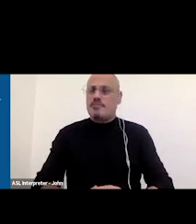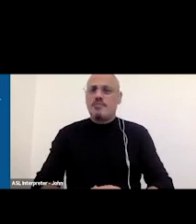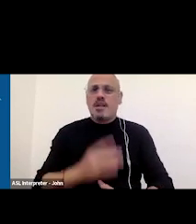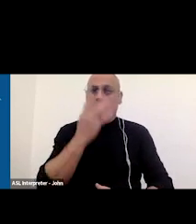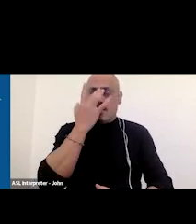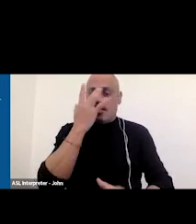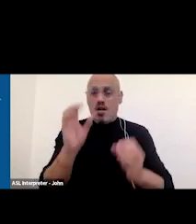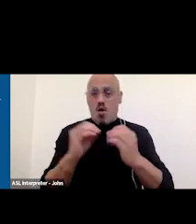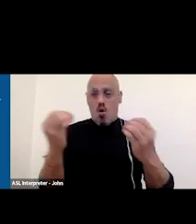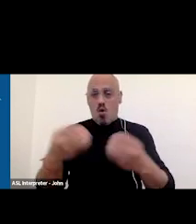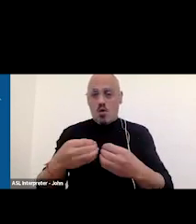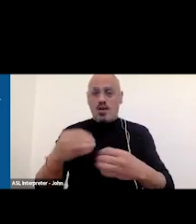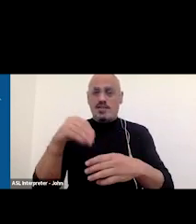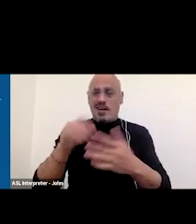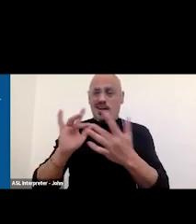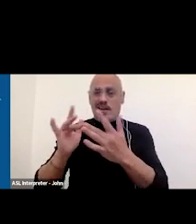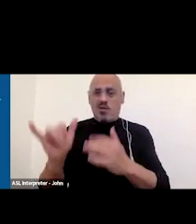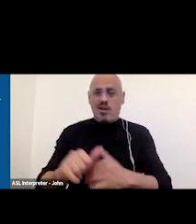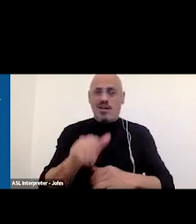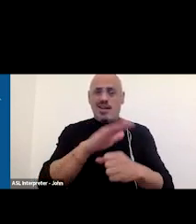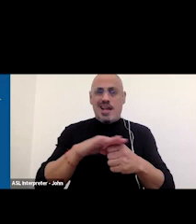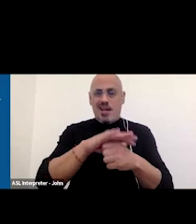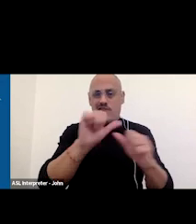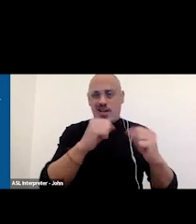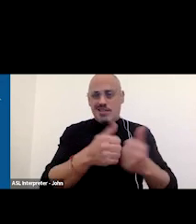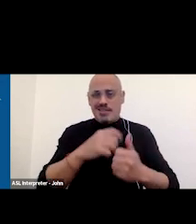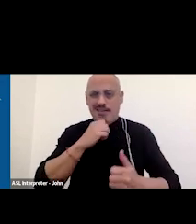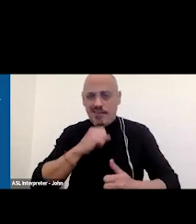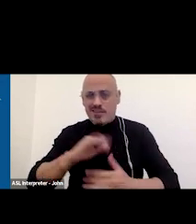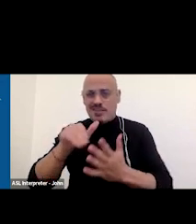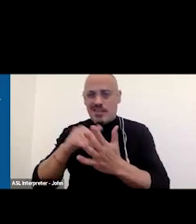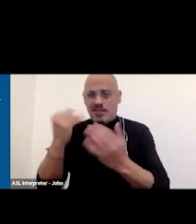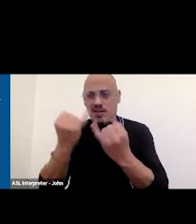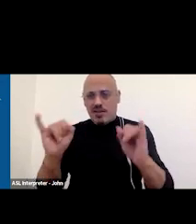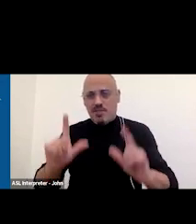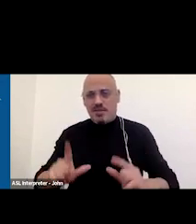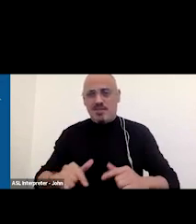Organizations in these networks, like Area Agencies on Aging, Centers for Independent Living, are staffed by people